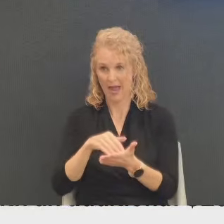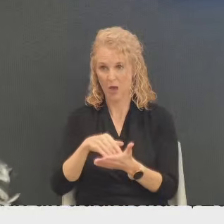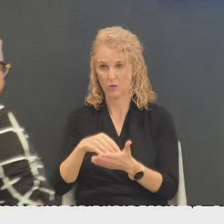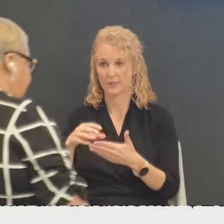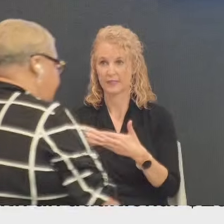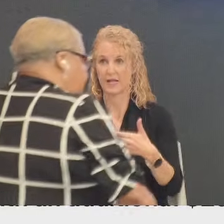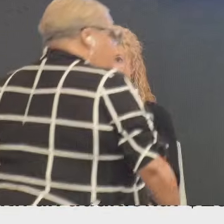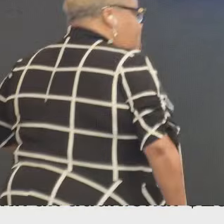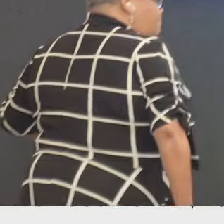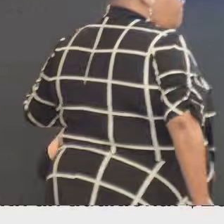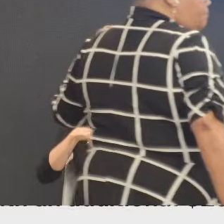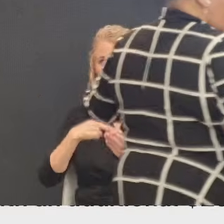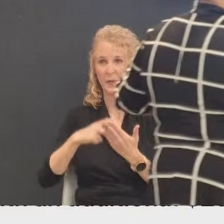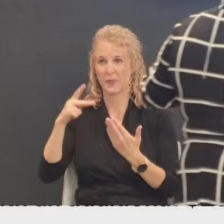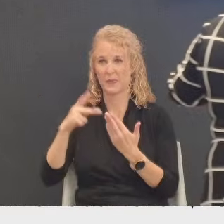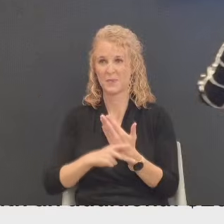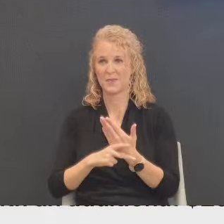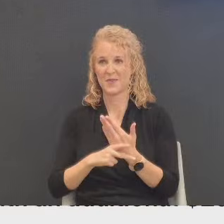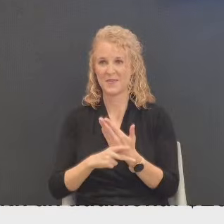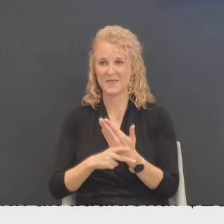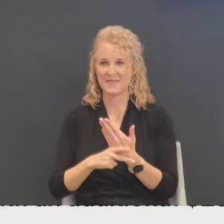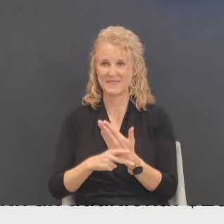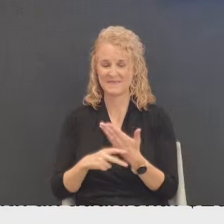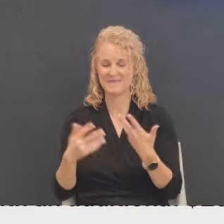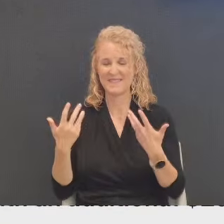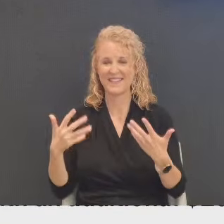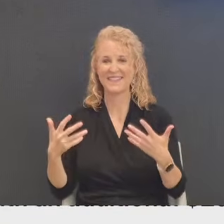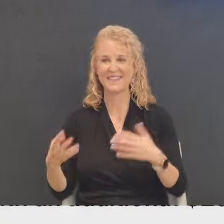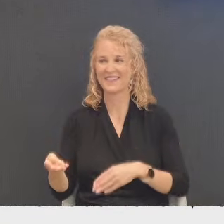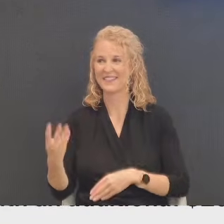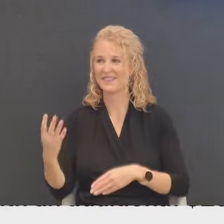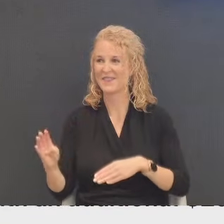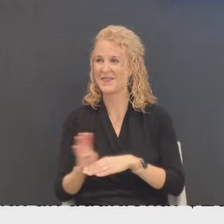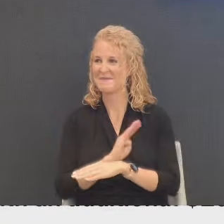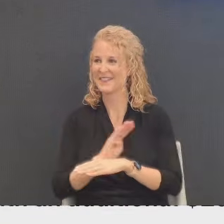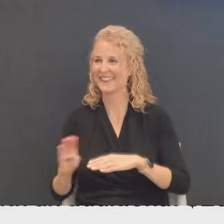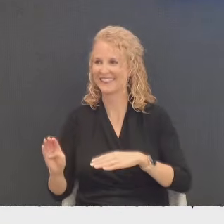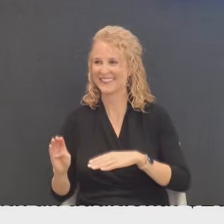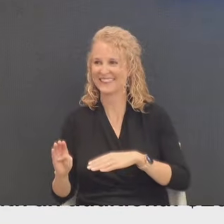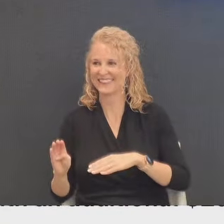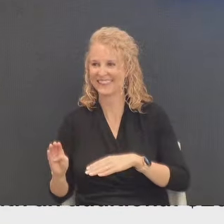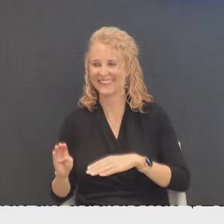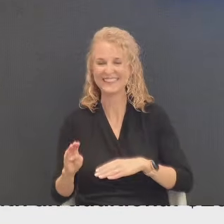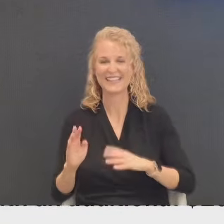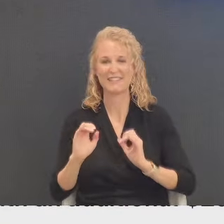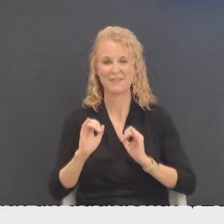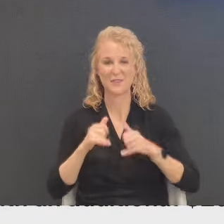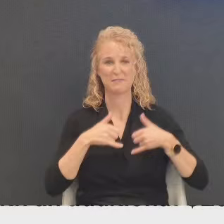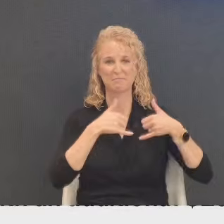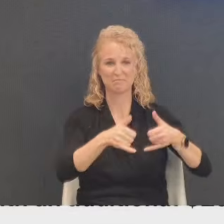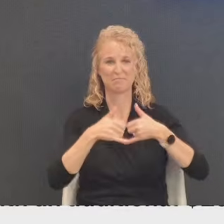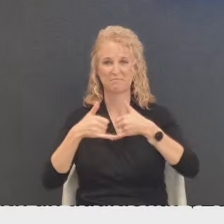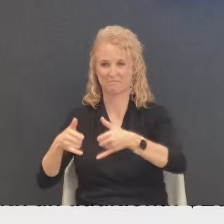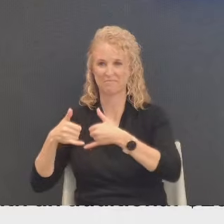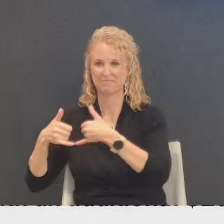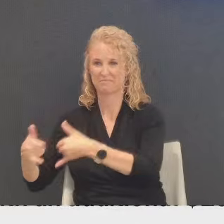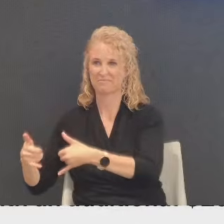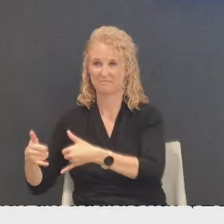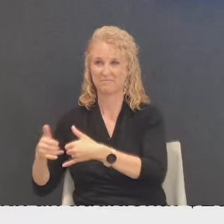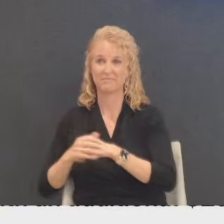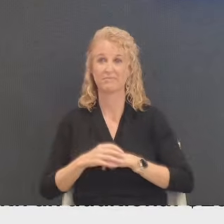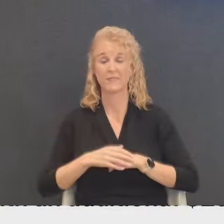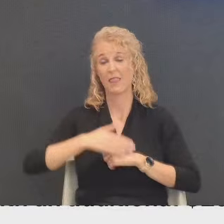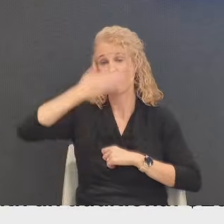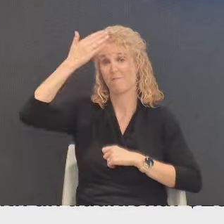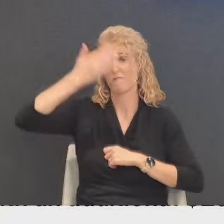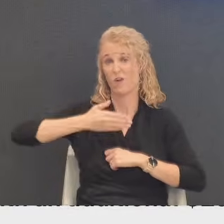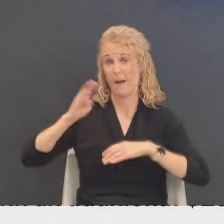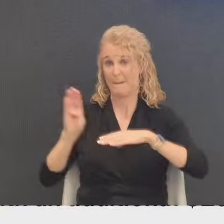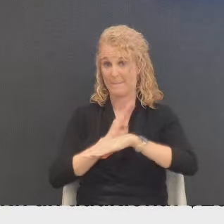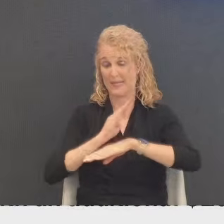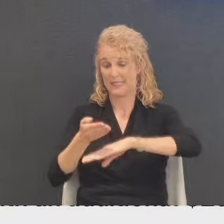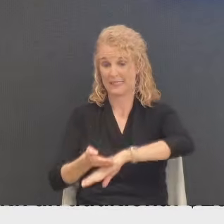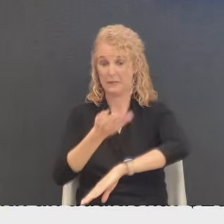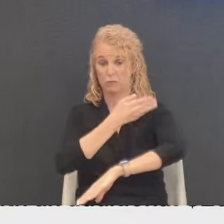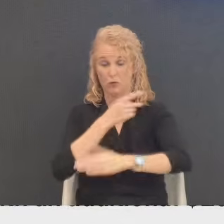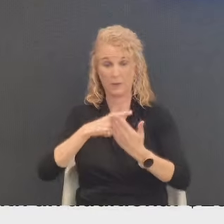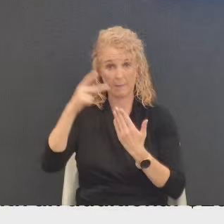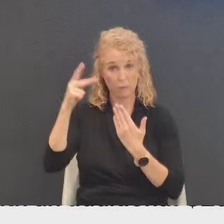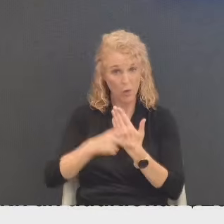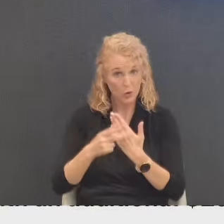already four businesses have been awarded. the facade improvement program that we have in the